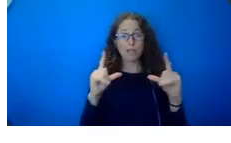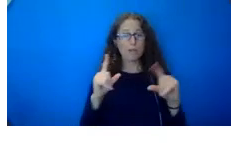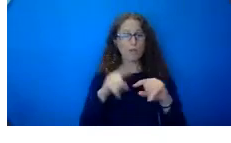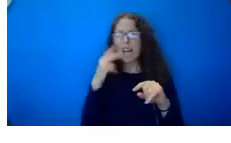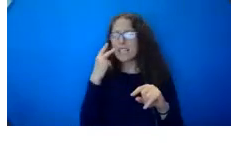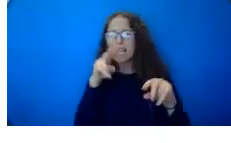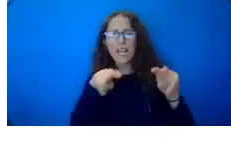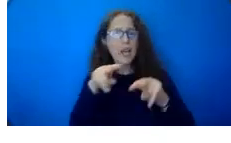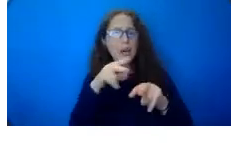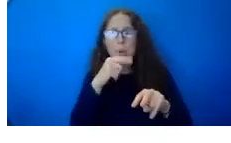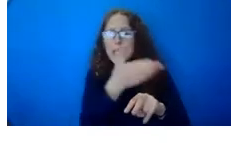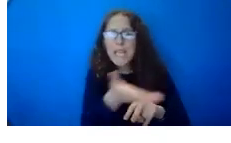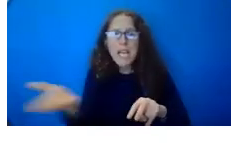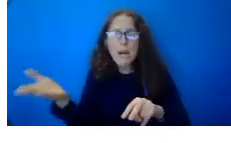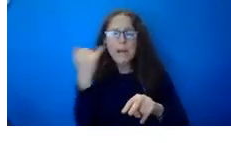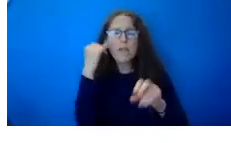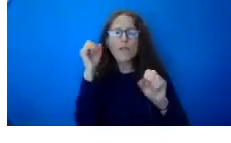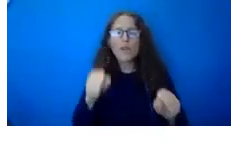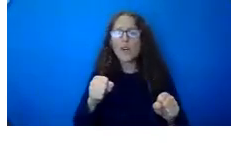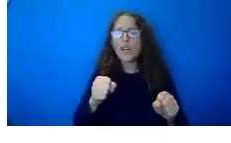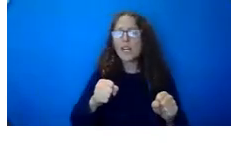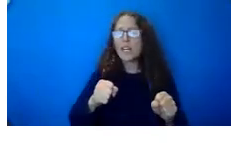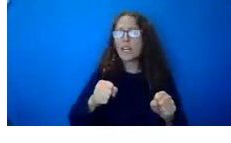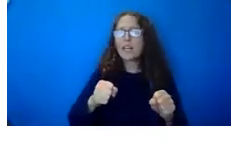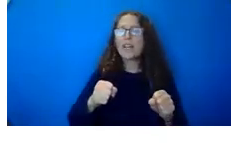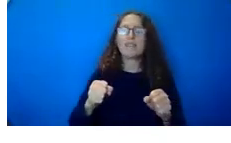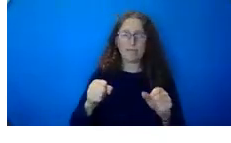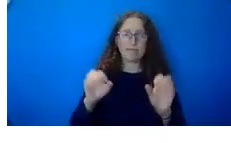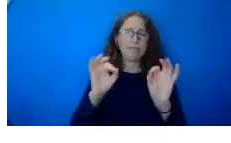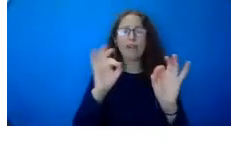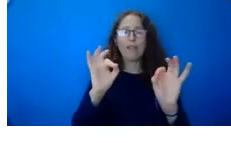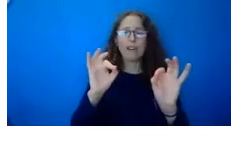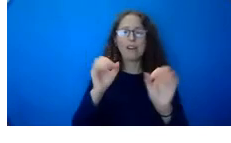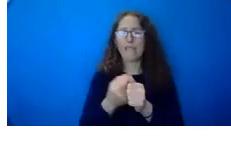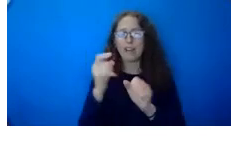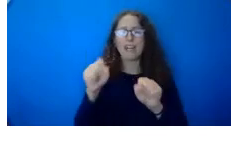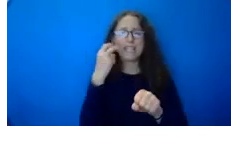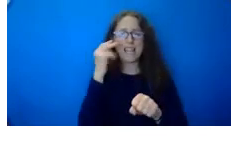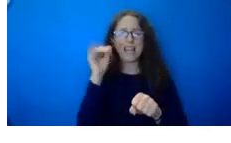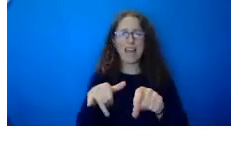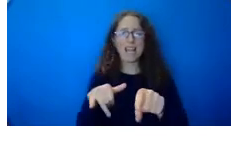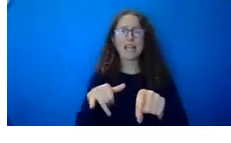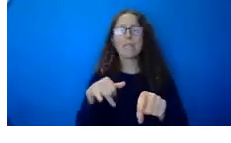WITH THE VETERANS PORTION AND DIRECT SERVICE